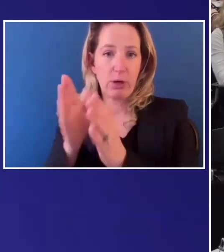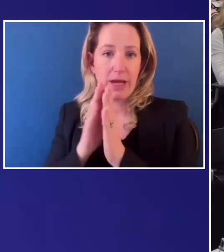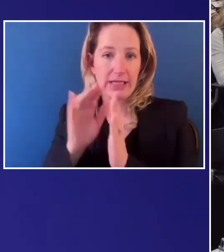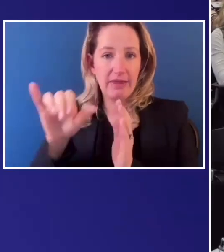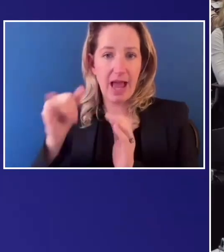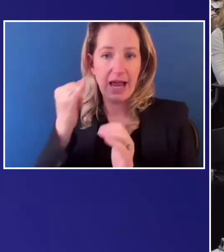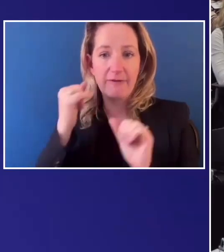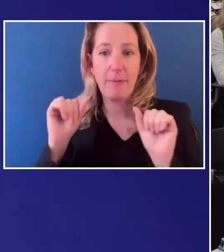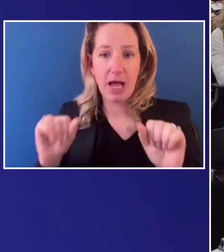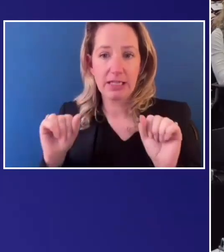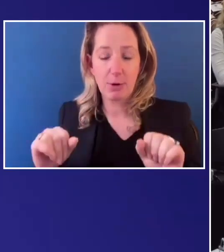it'd be great to get that.